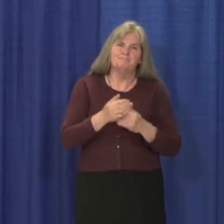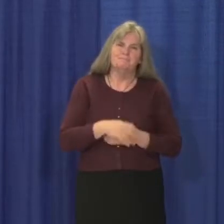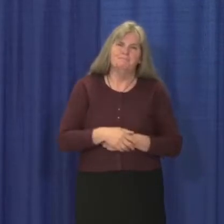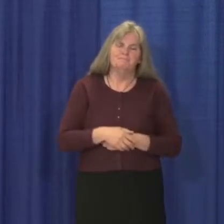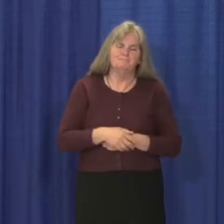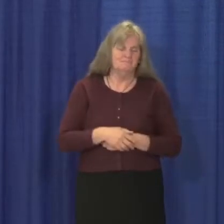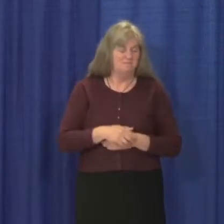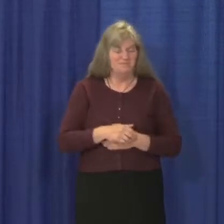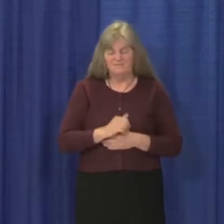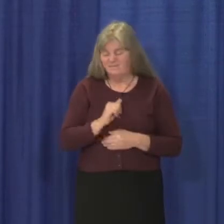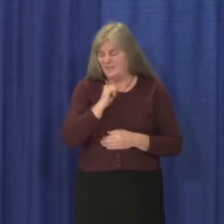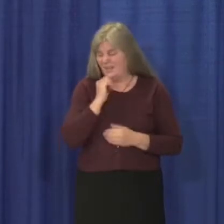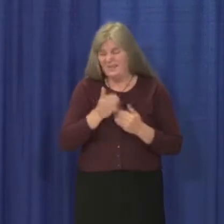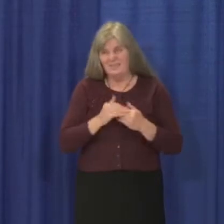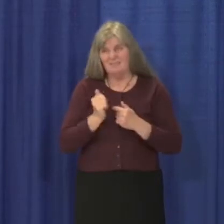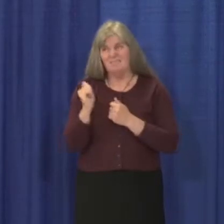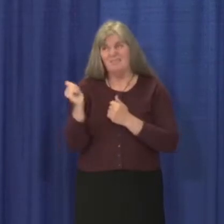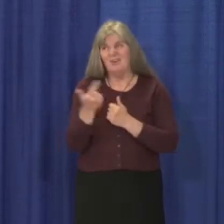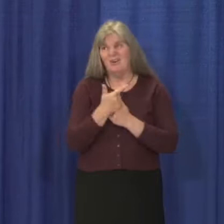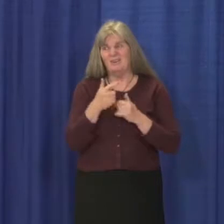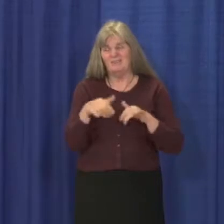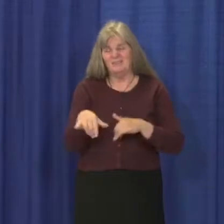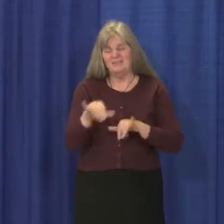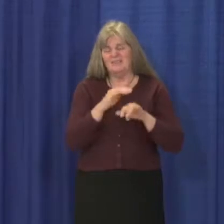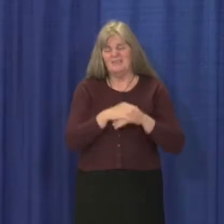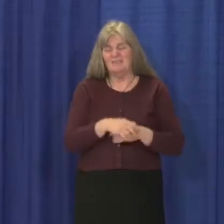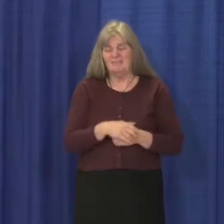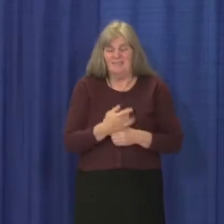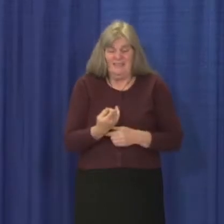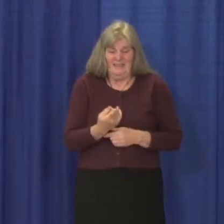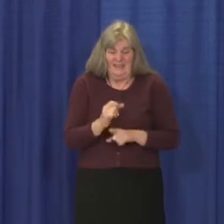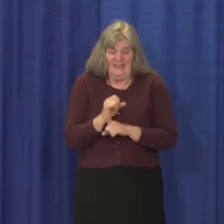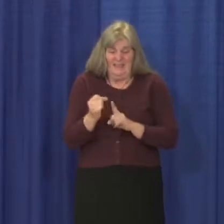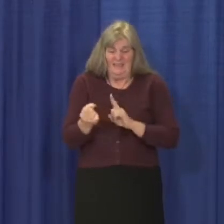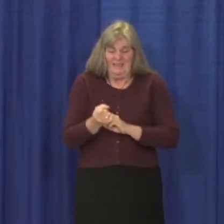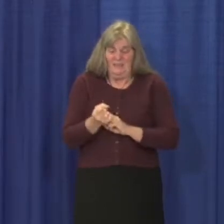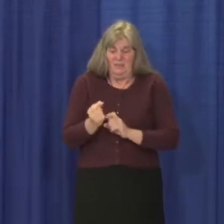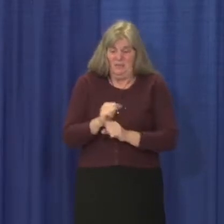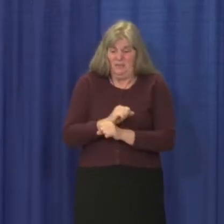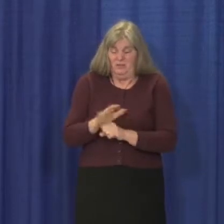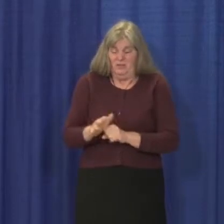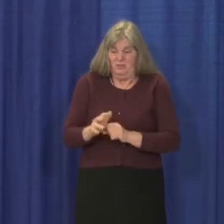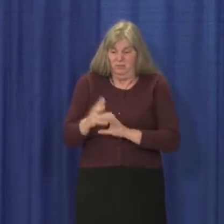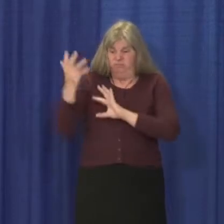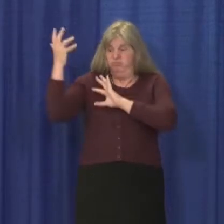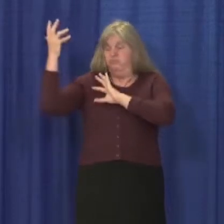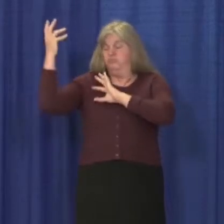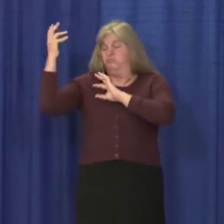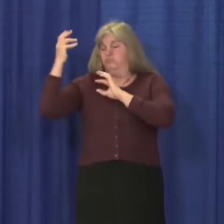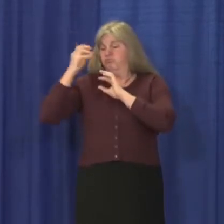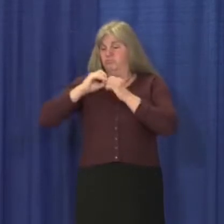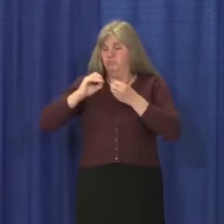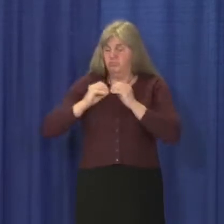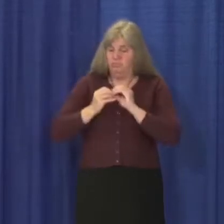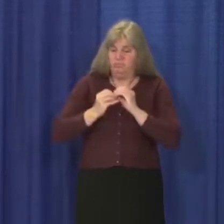And it has not been easy for anyone. And resources have been stretch